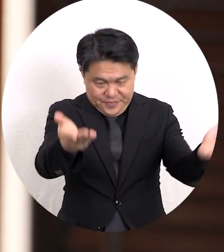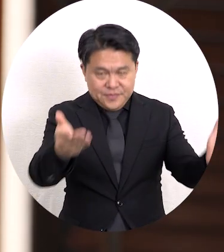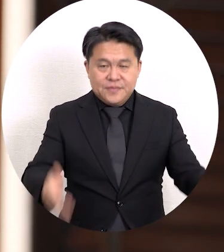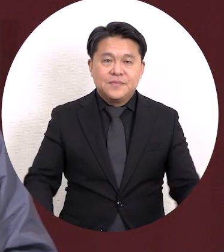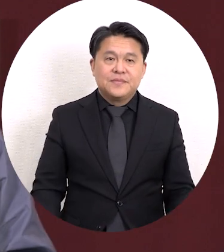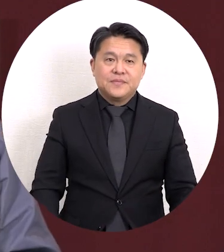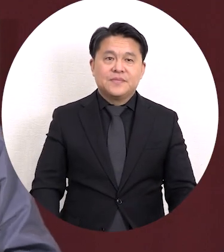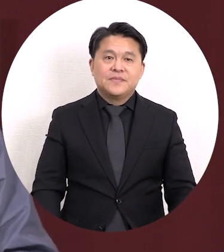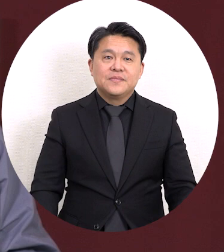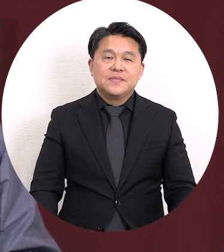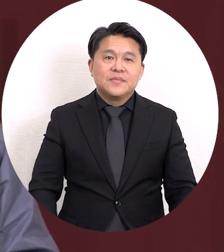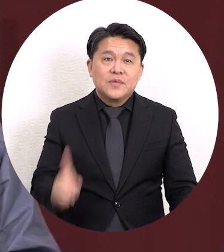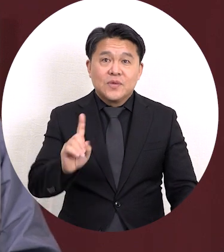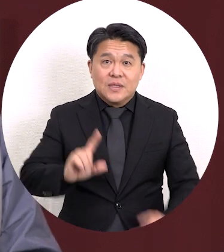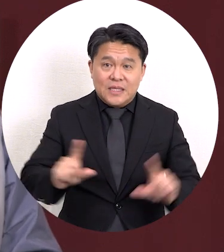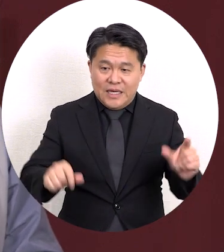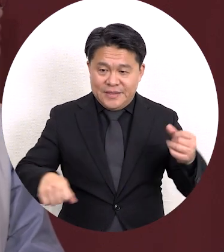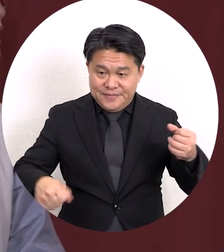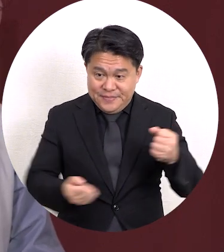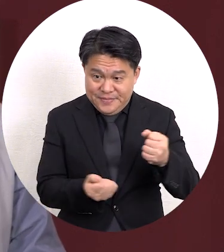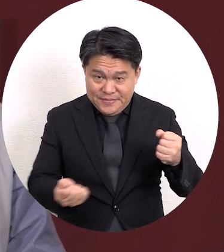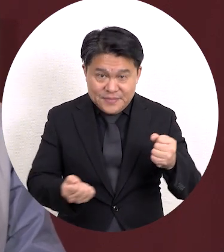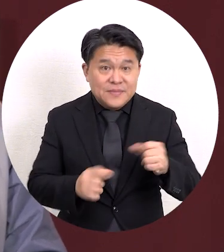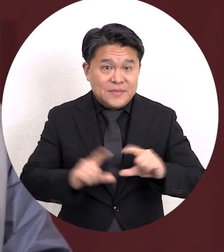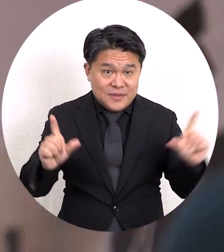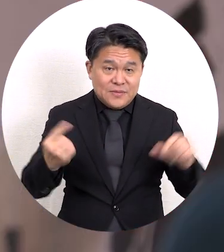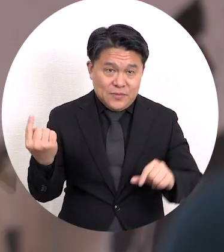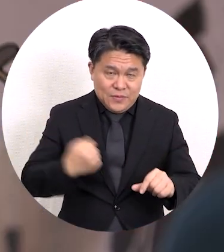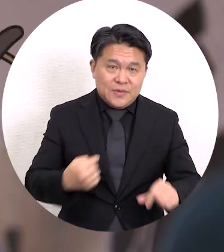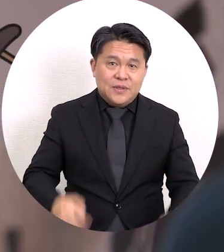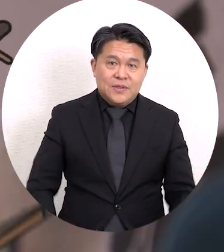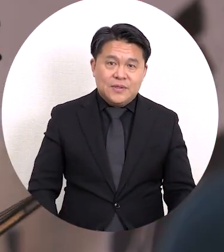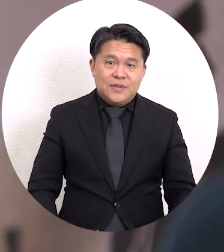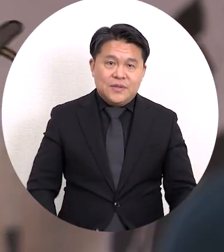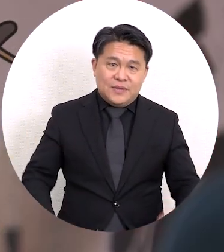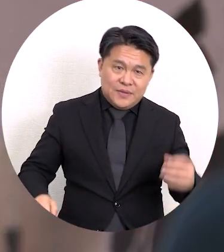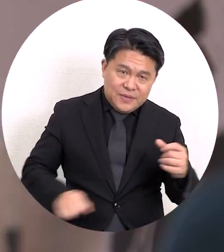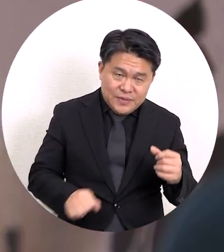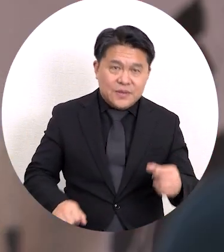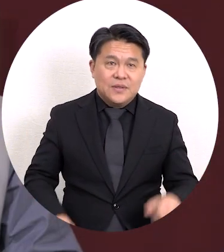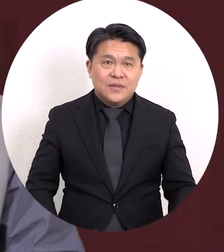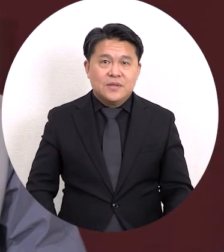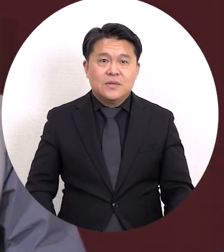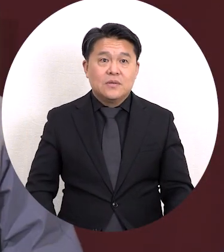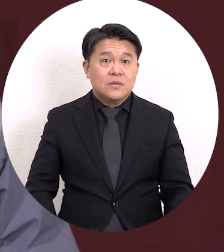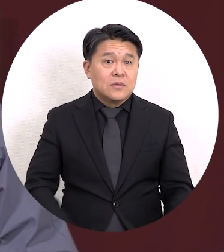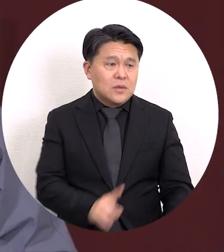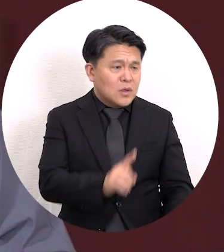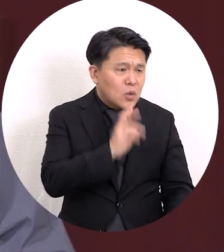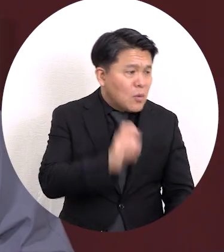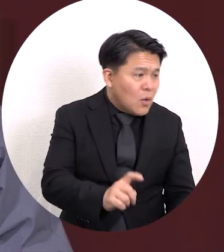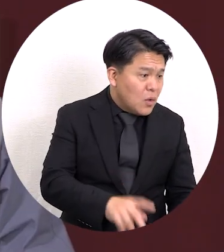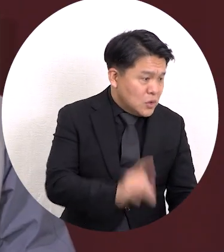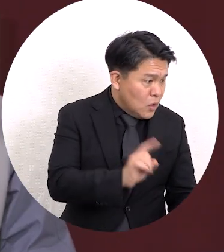One time, it was a day for playing the haegeum, and a haegeum player came. They were tuning the instrument, and I asked, "What song is that? I’ve never heard it before."